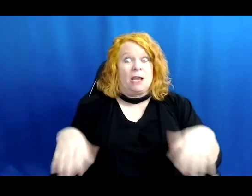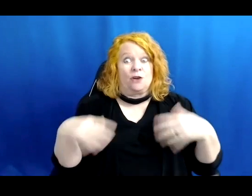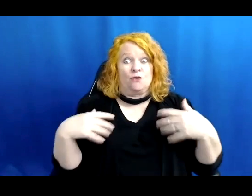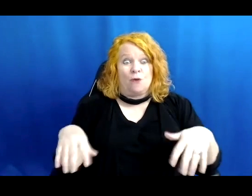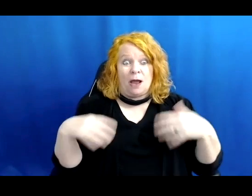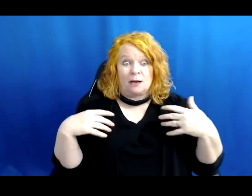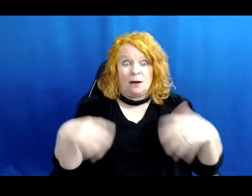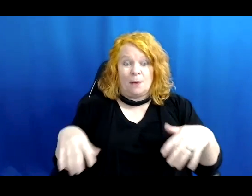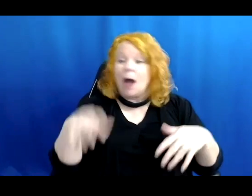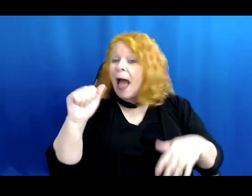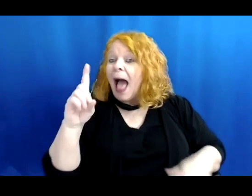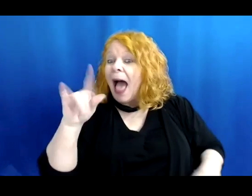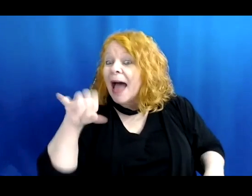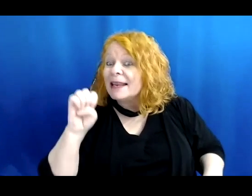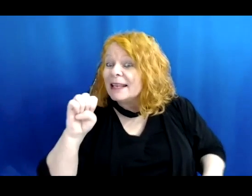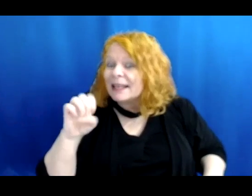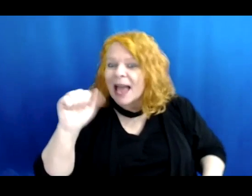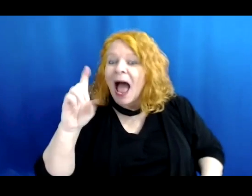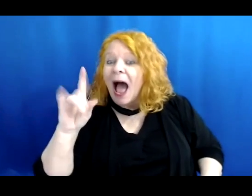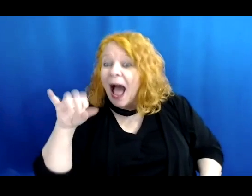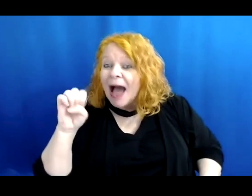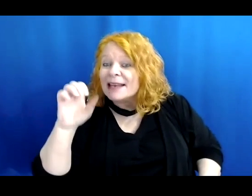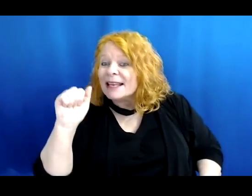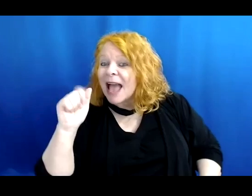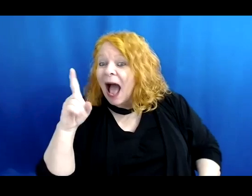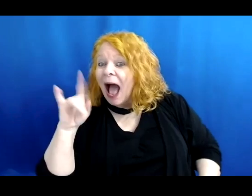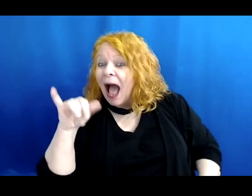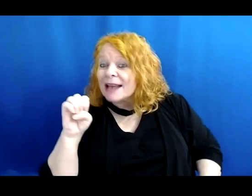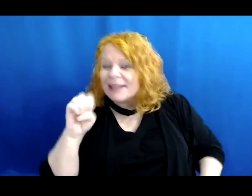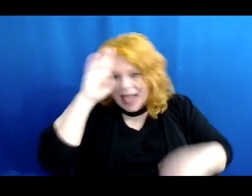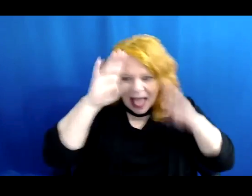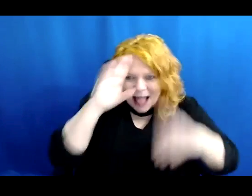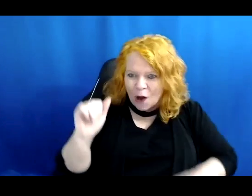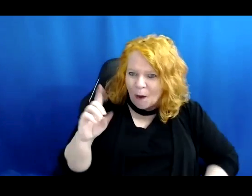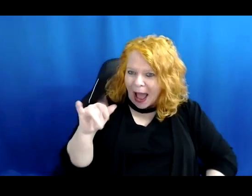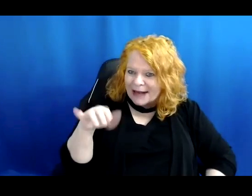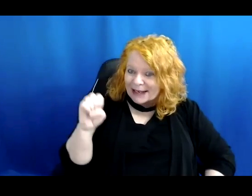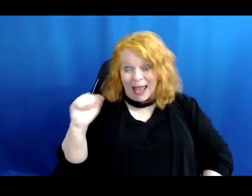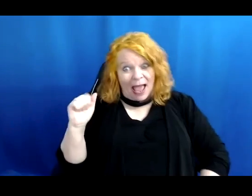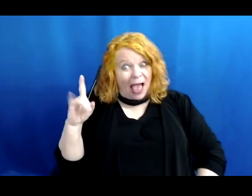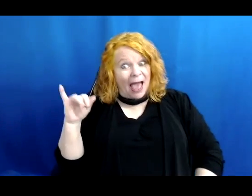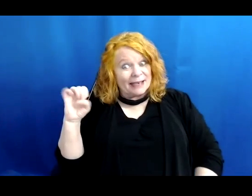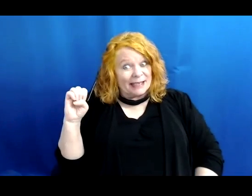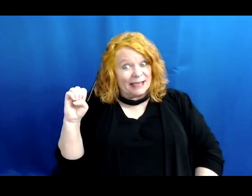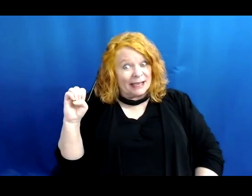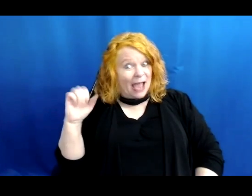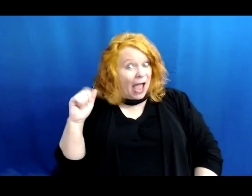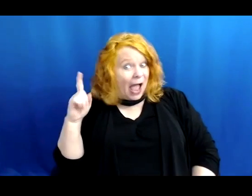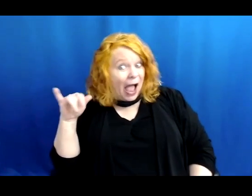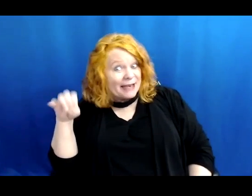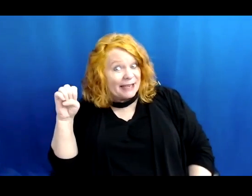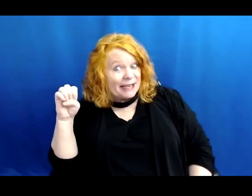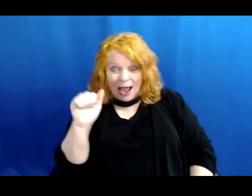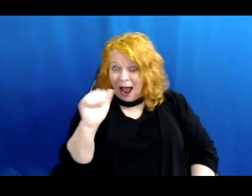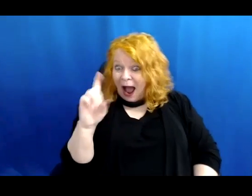And now the amazing, incredible Addie, Addie, Addie, hello Addie. Addie, Addie.